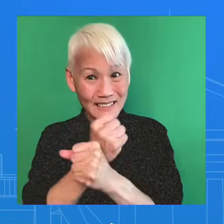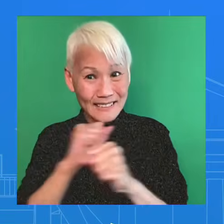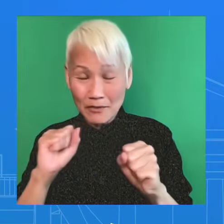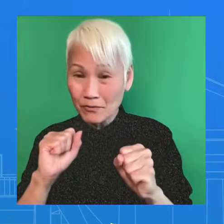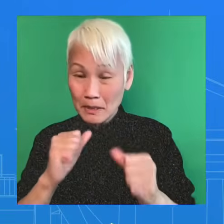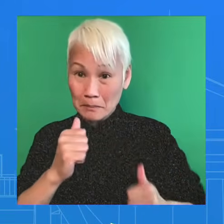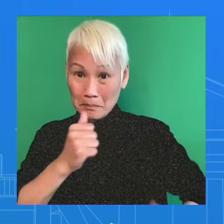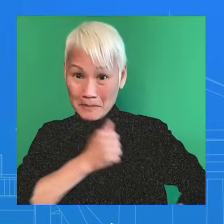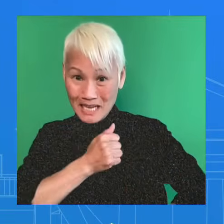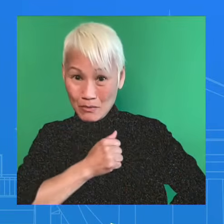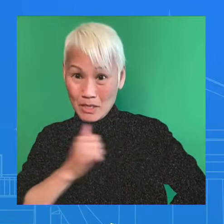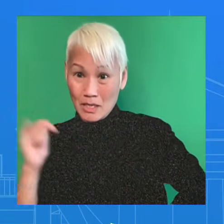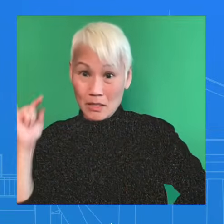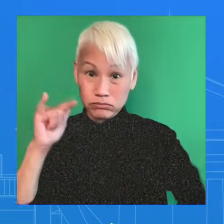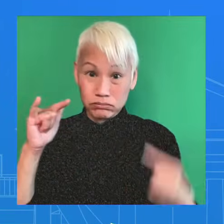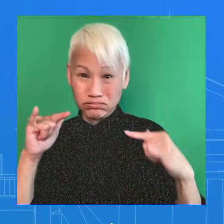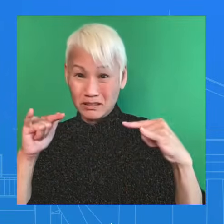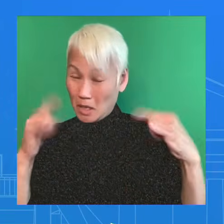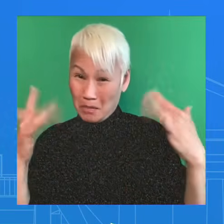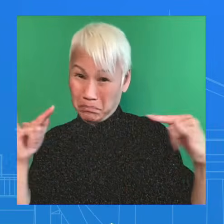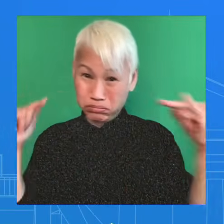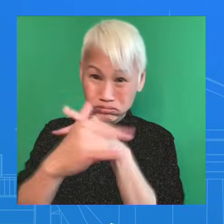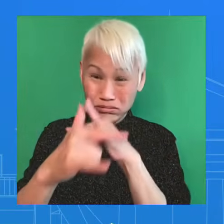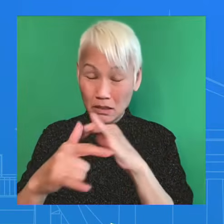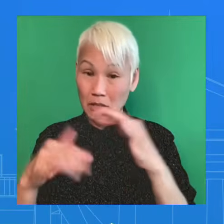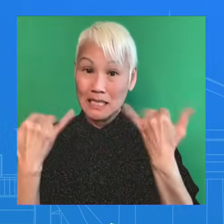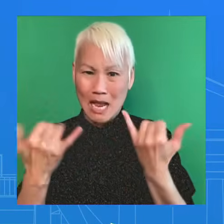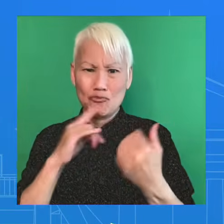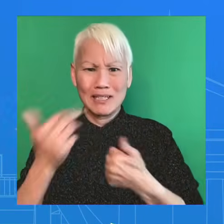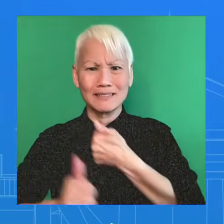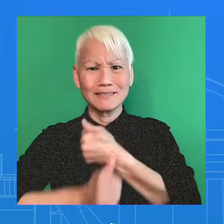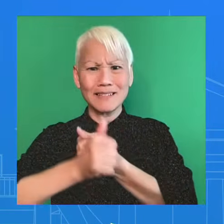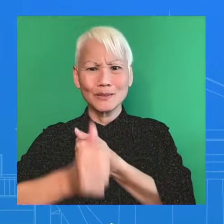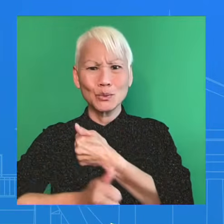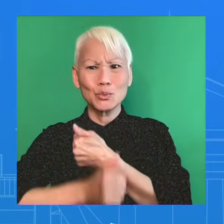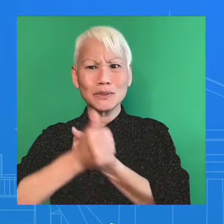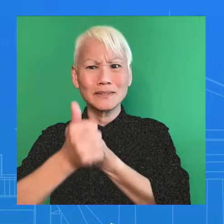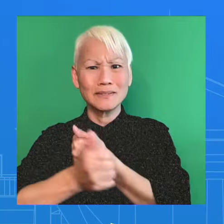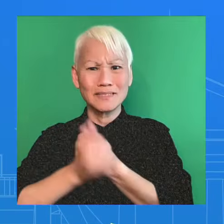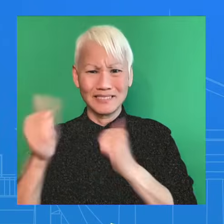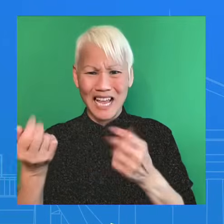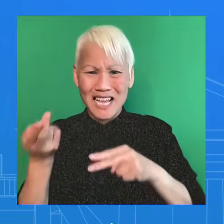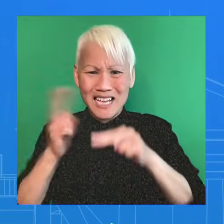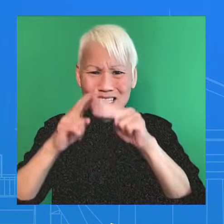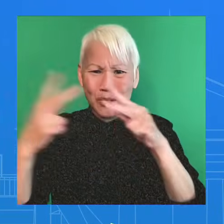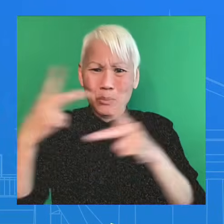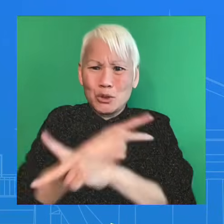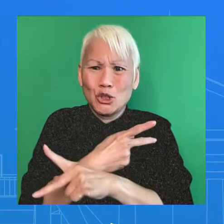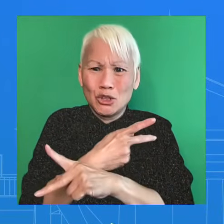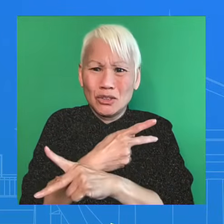So, yes, it has been more difficult, and we hope that that can change. Ms. Jean-Pierre: Go ahead, Sebastian. The Press: Thanks. Hi, Admiral.